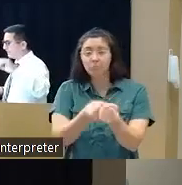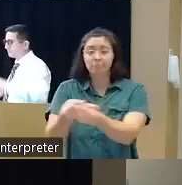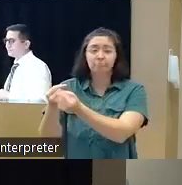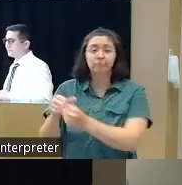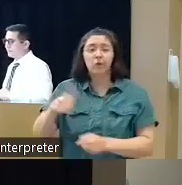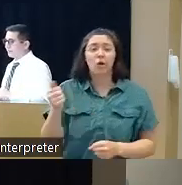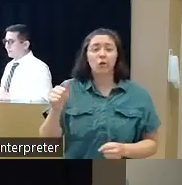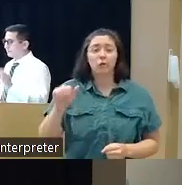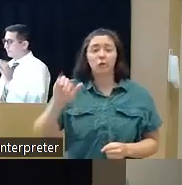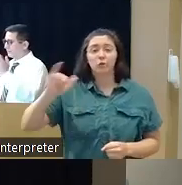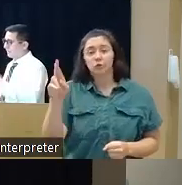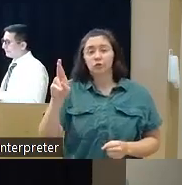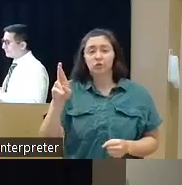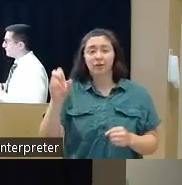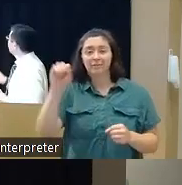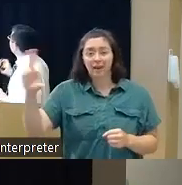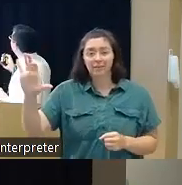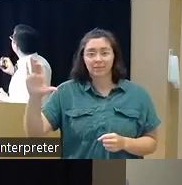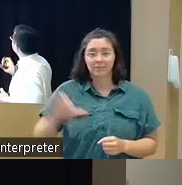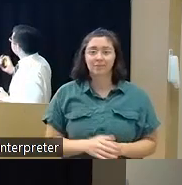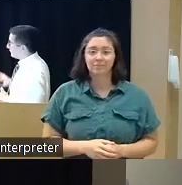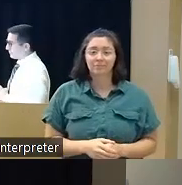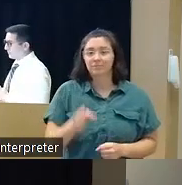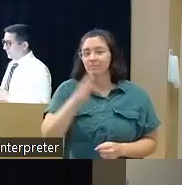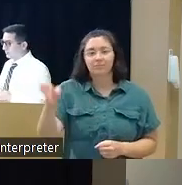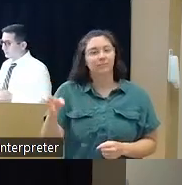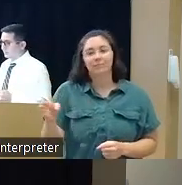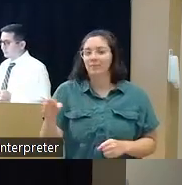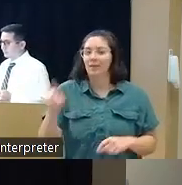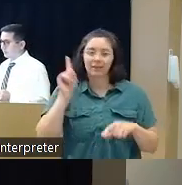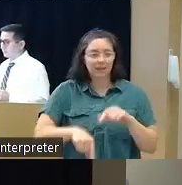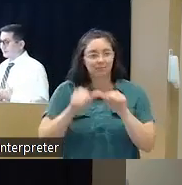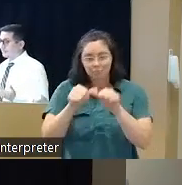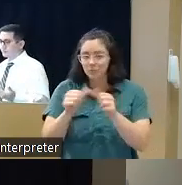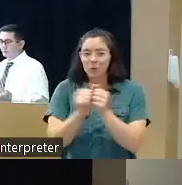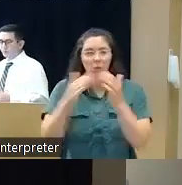faculty there as well and obviously couldn't have been done without support financial support